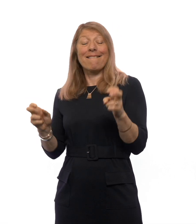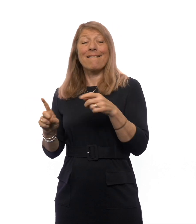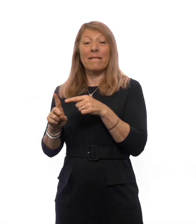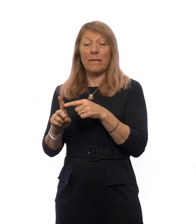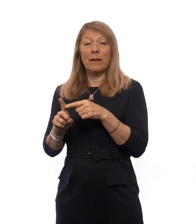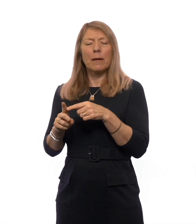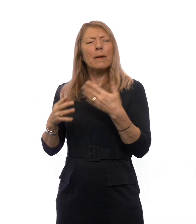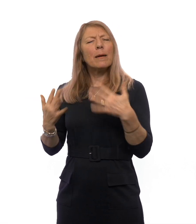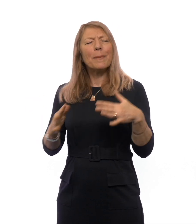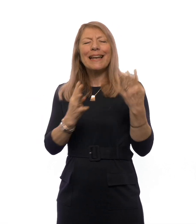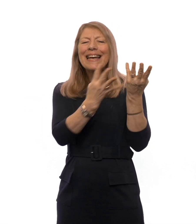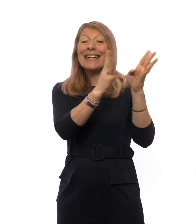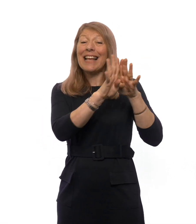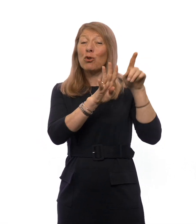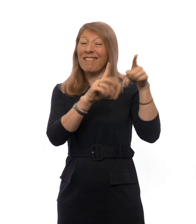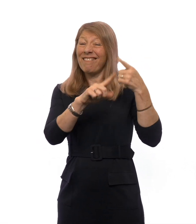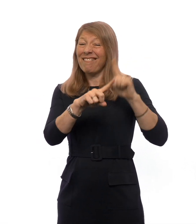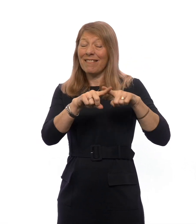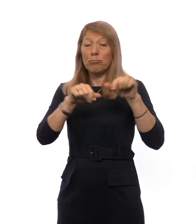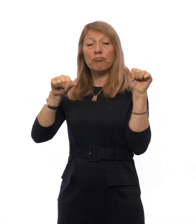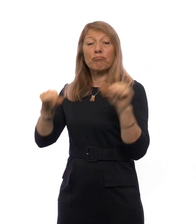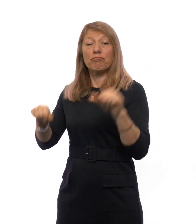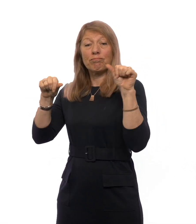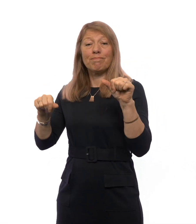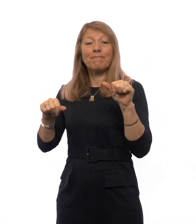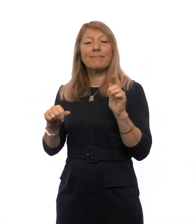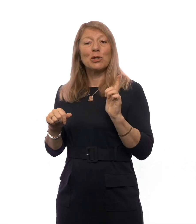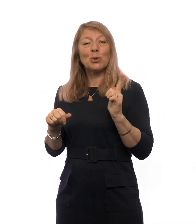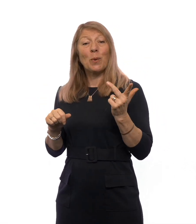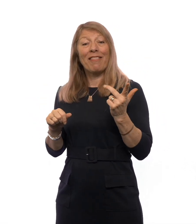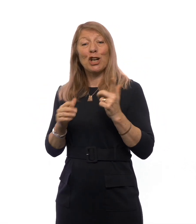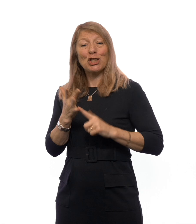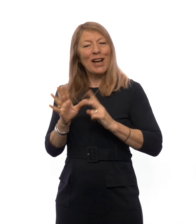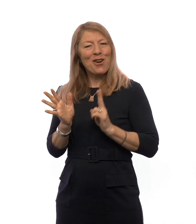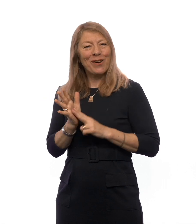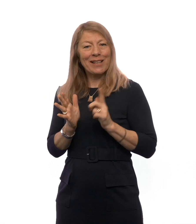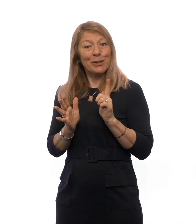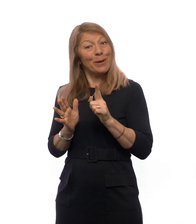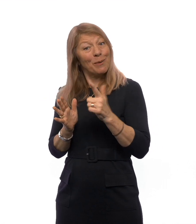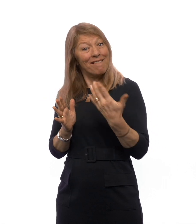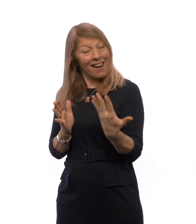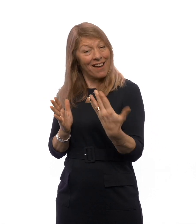of January 2025 and introduced to the Northern Ireland Assembly on the 10th